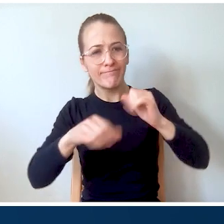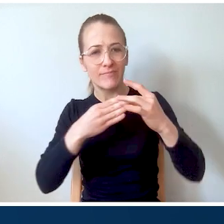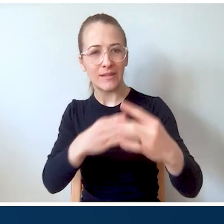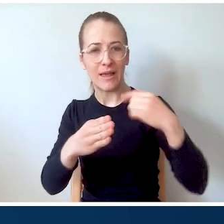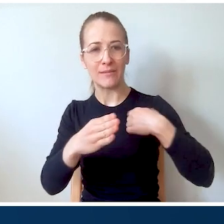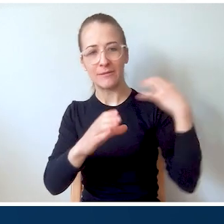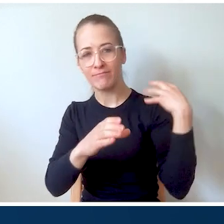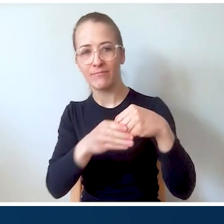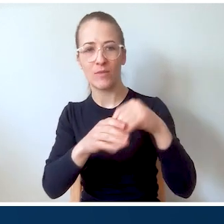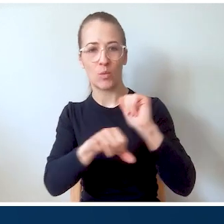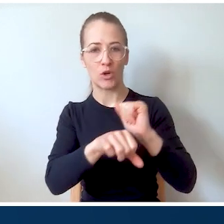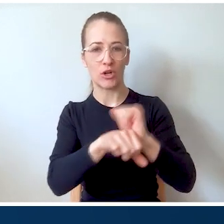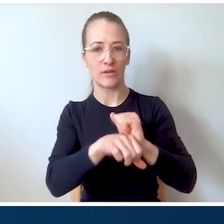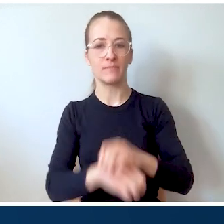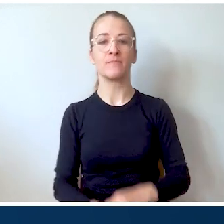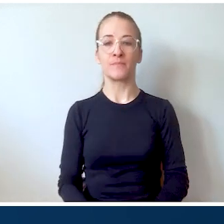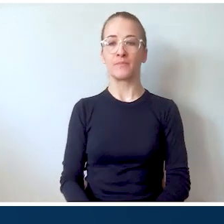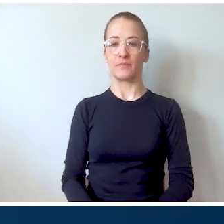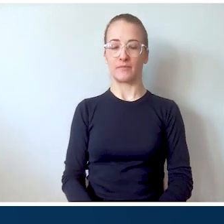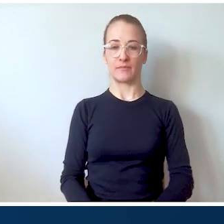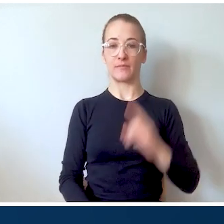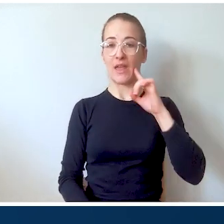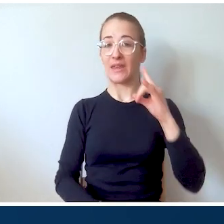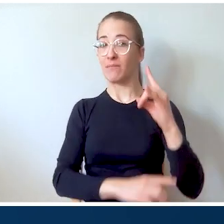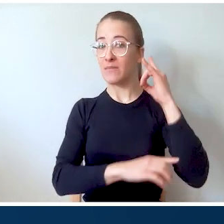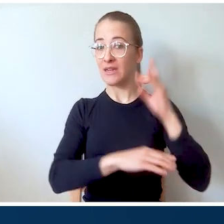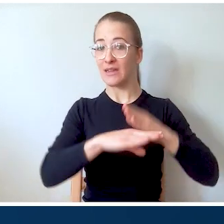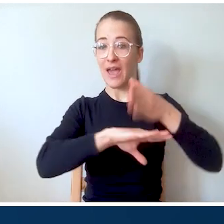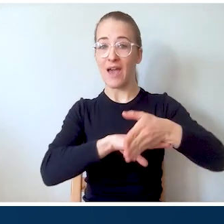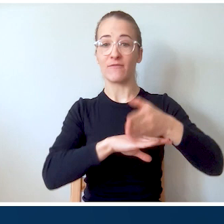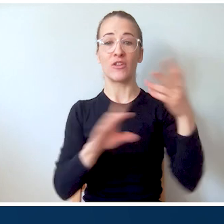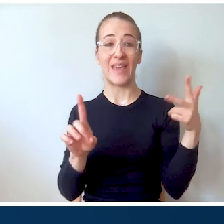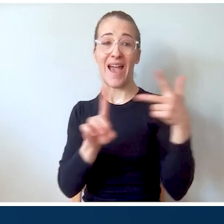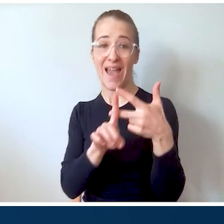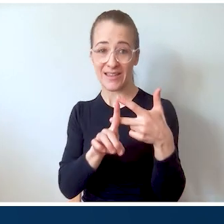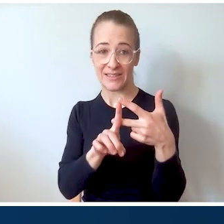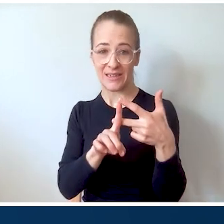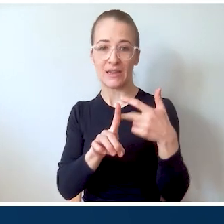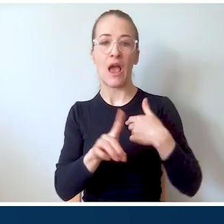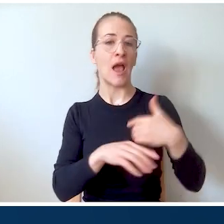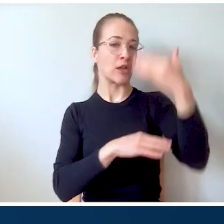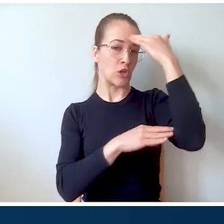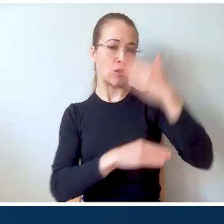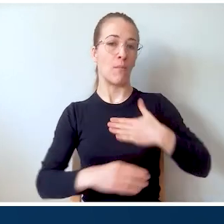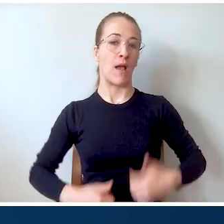Right. Well, I think immediately after my accident, I knew that my life was going to be very different